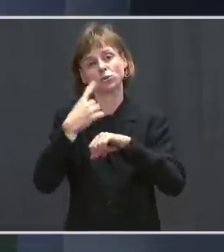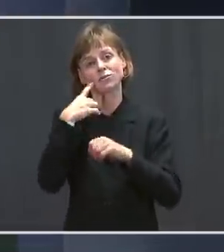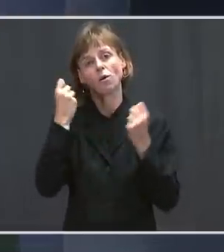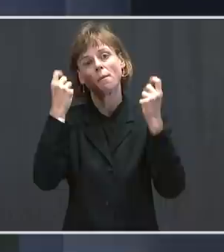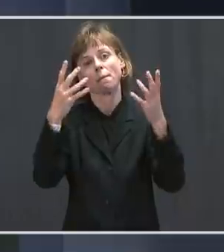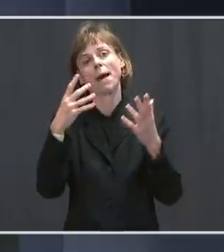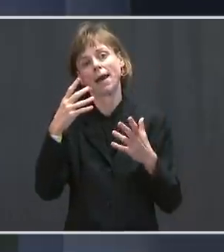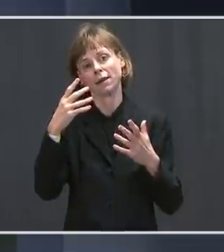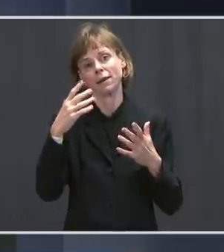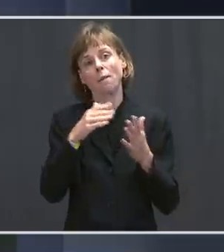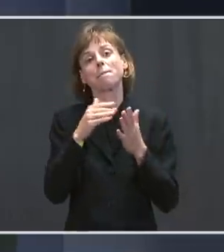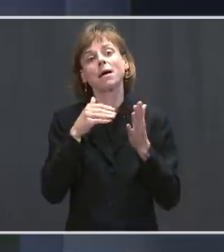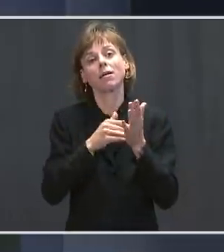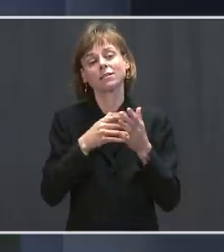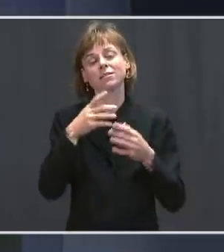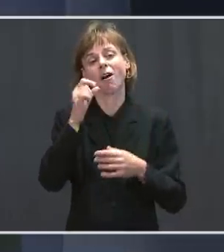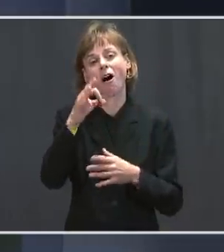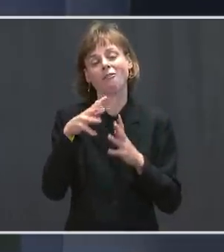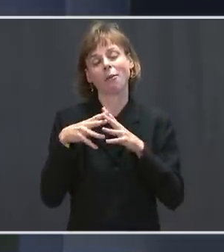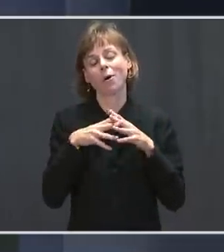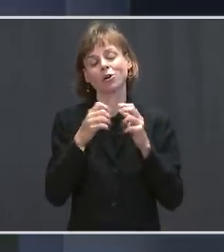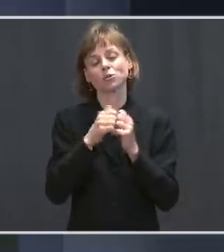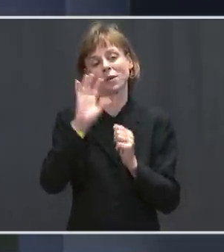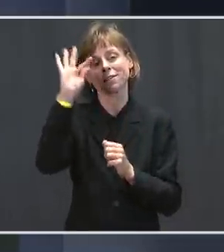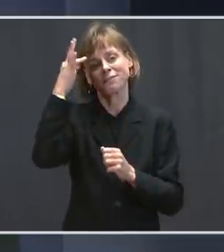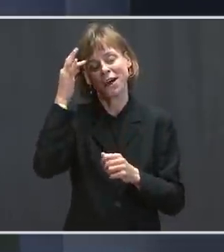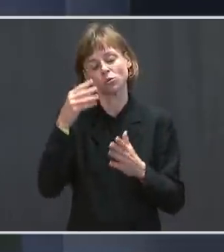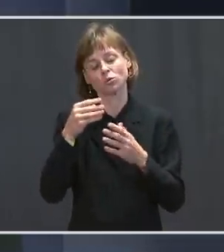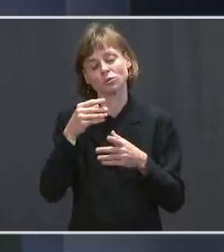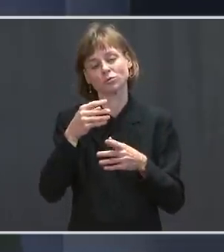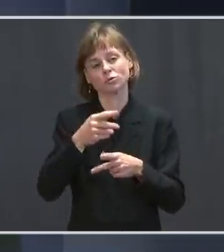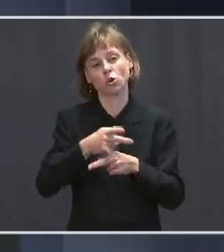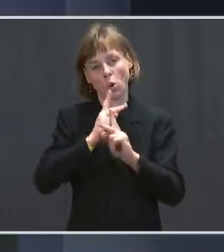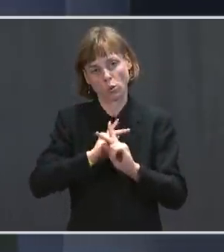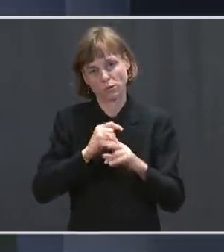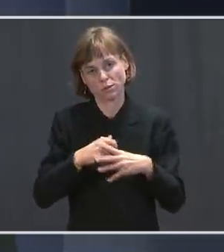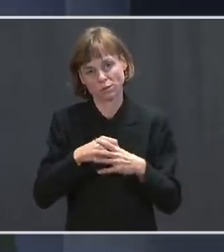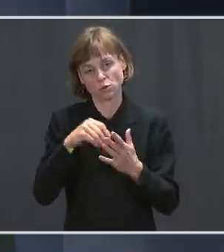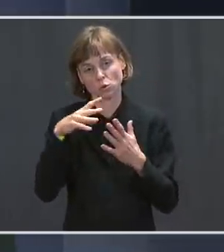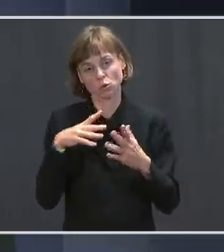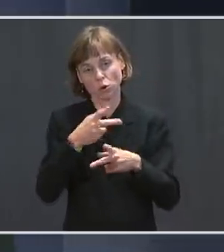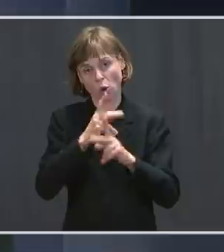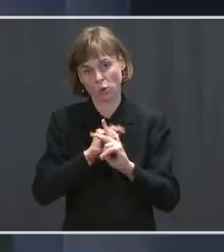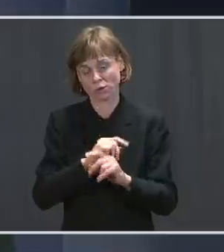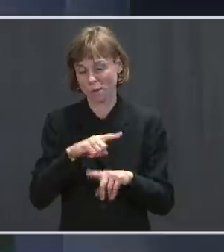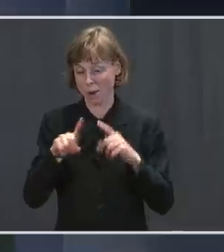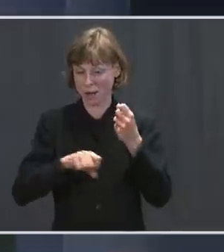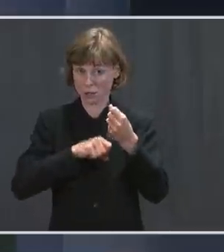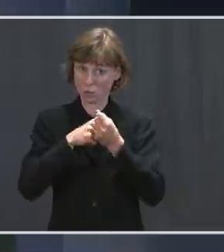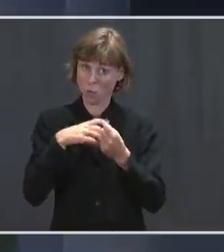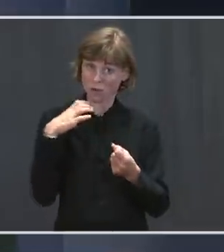That was the step he took through executive action, but he certainly supports efforts by members in Congress to take additional steps